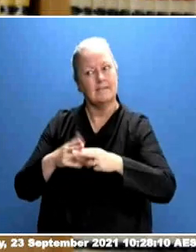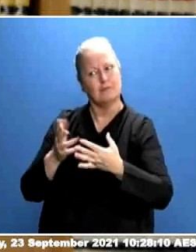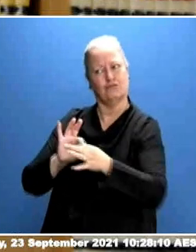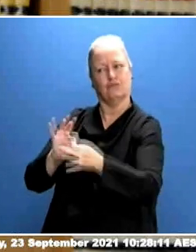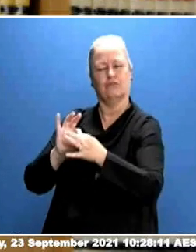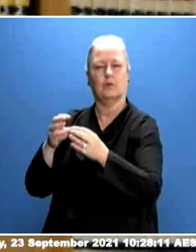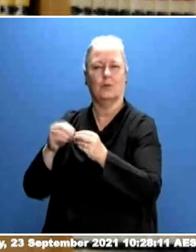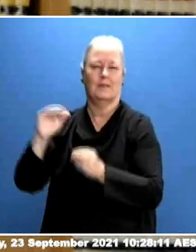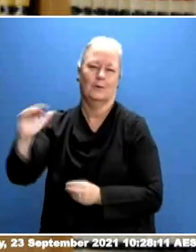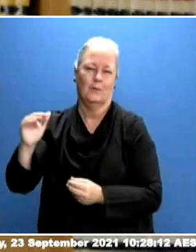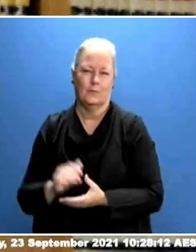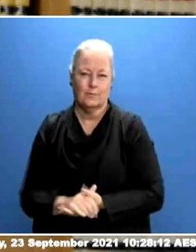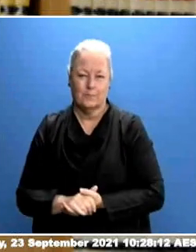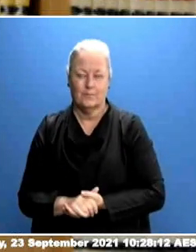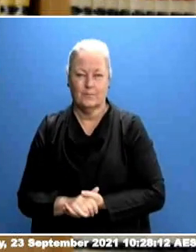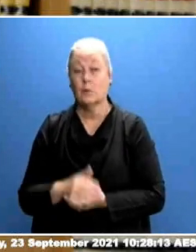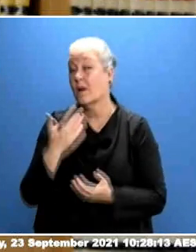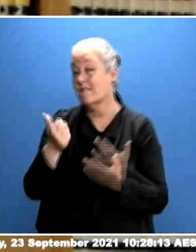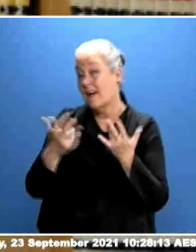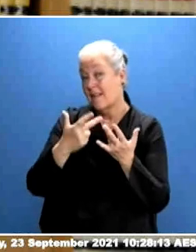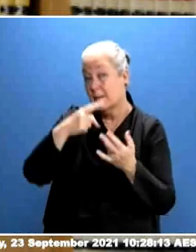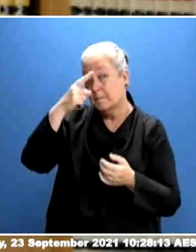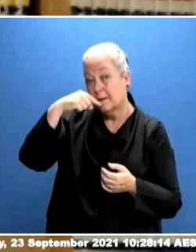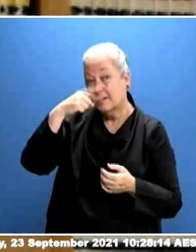Arguably, there are also other people in a child's care team